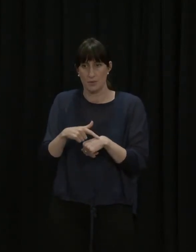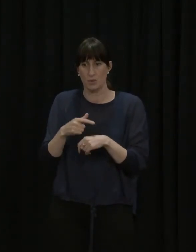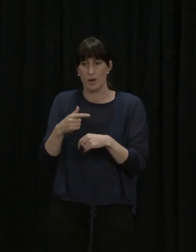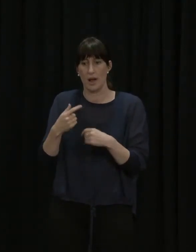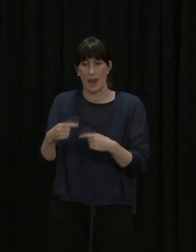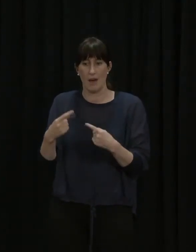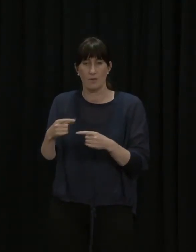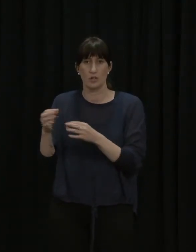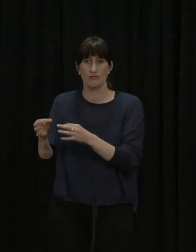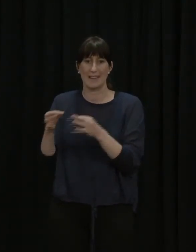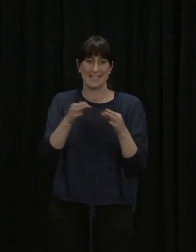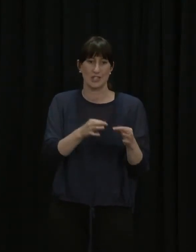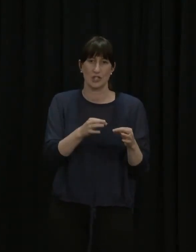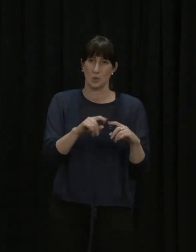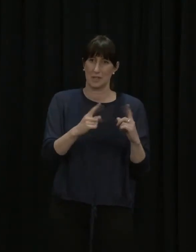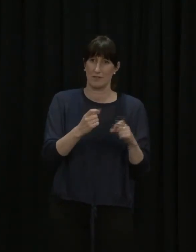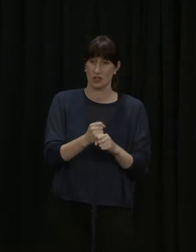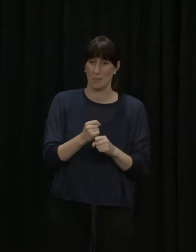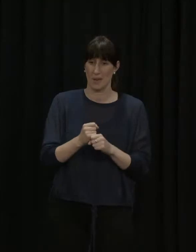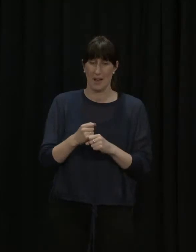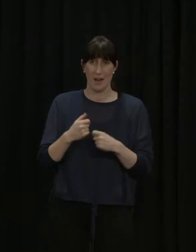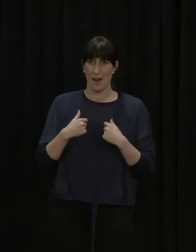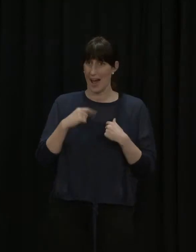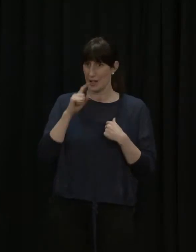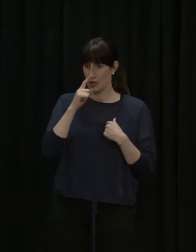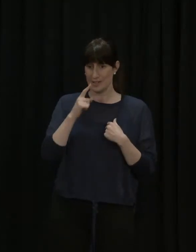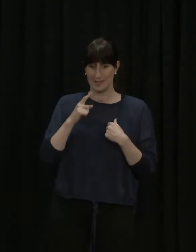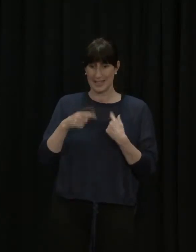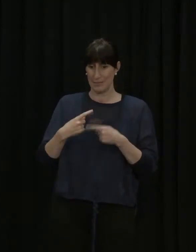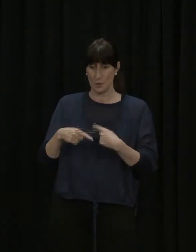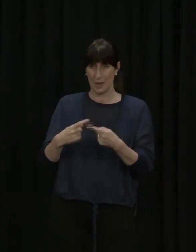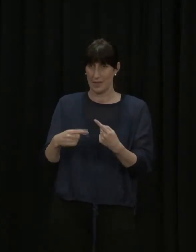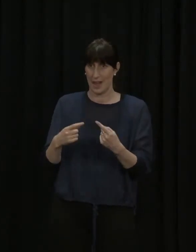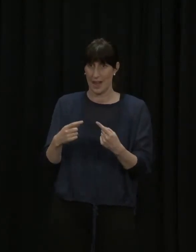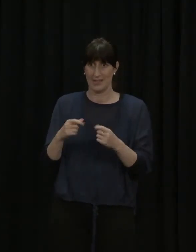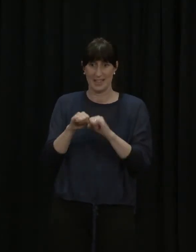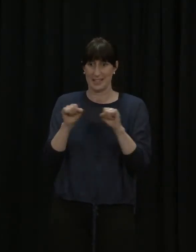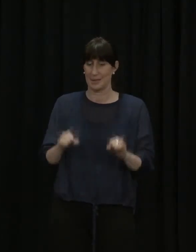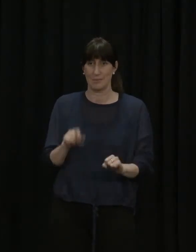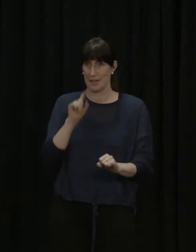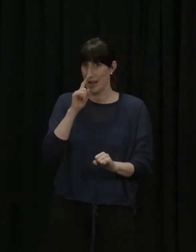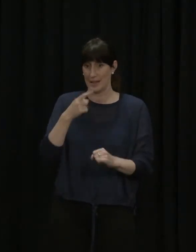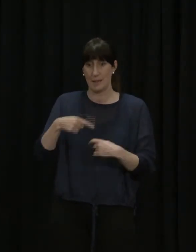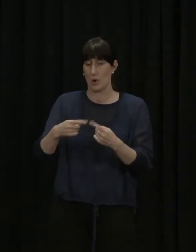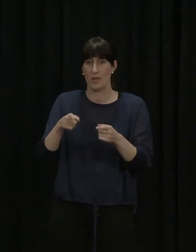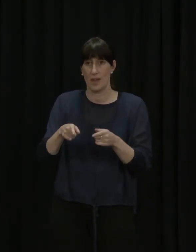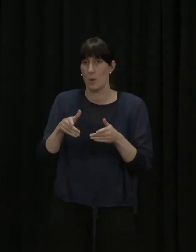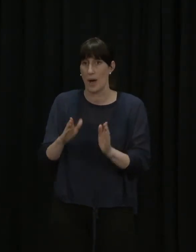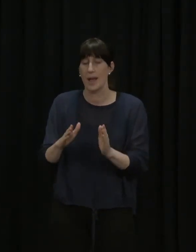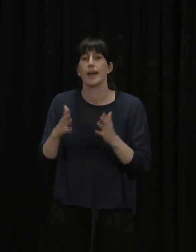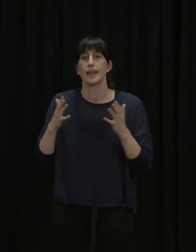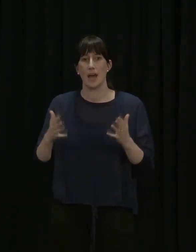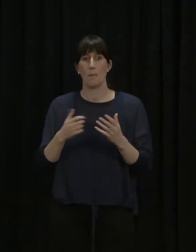I'm talking a handful, not a big number. One or two were approved for a